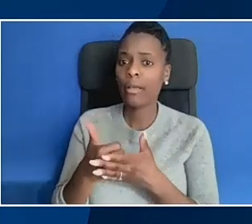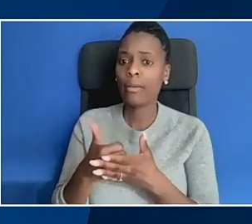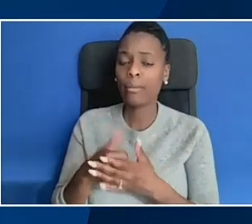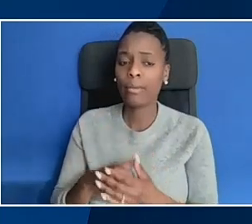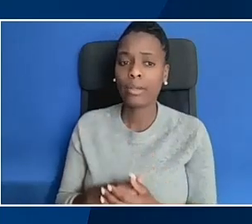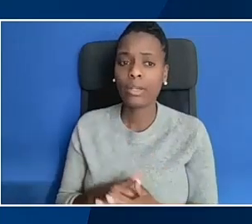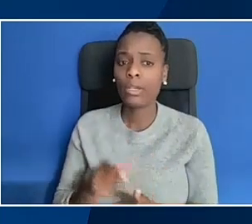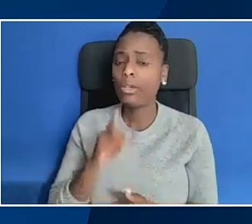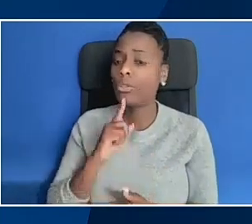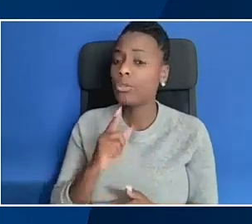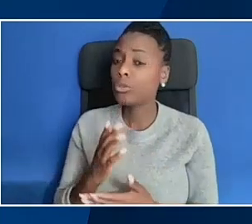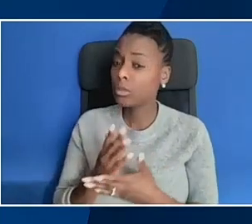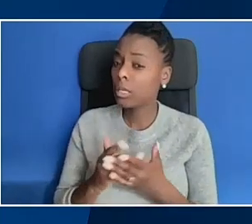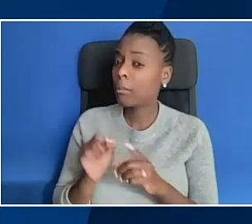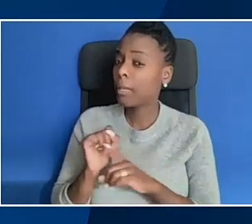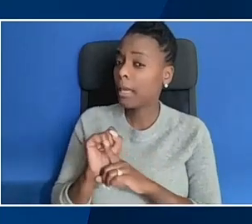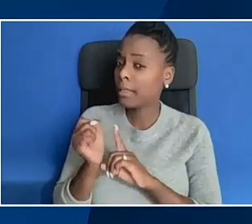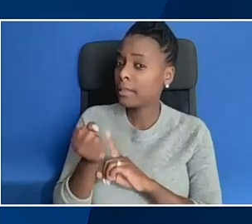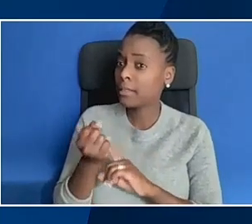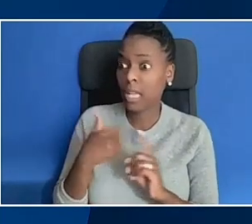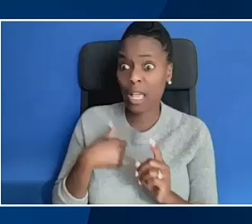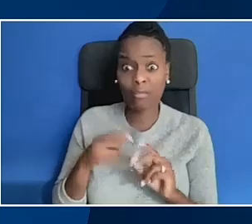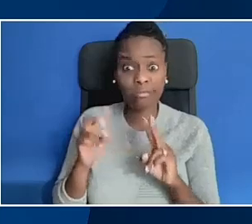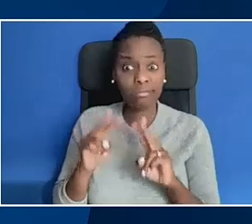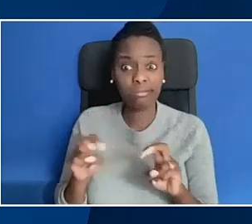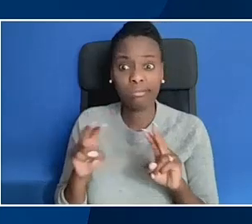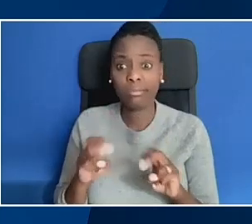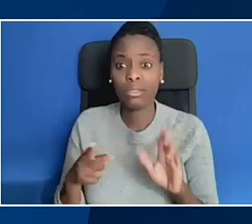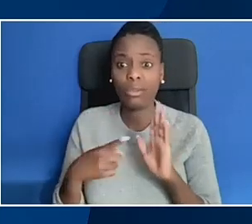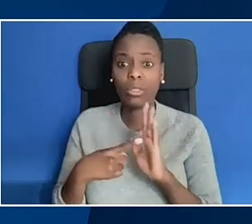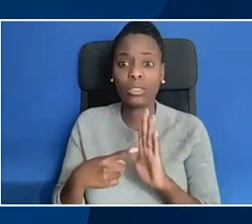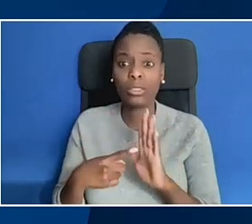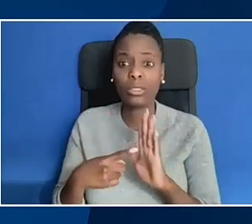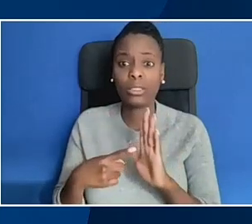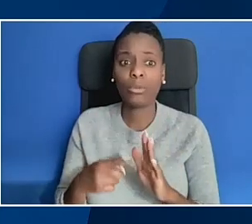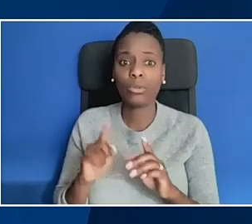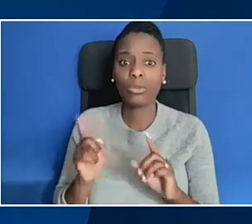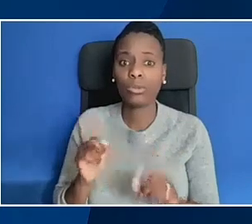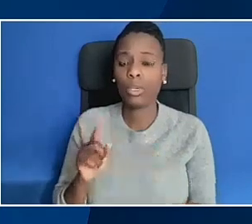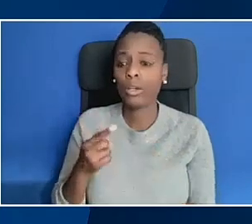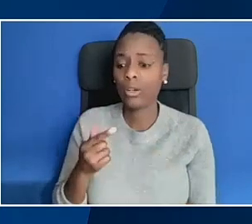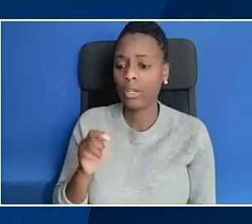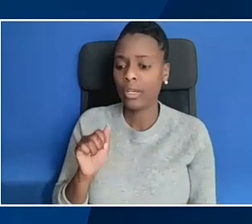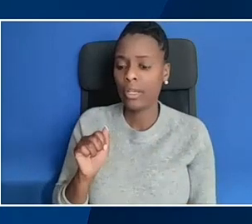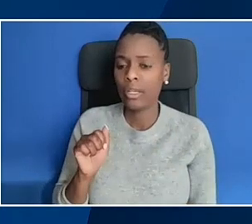there, I mean, I've looked for examples of which, you know, gear up, you know, our